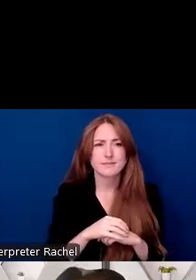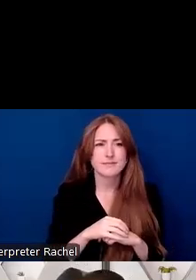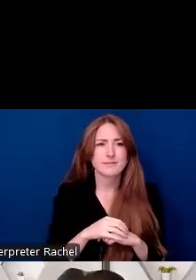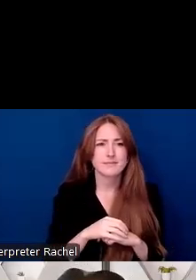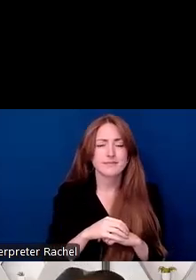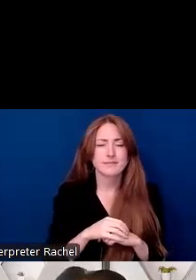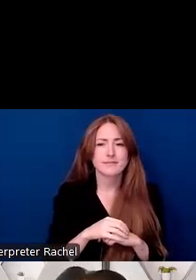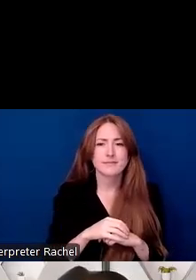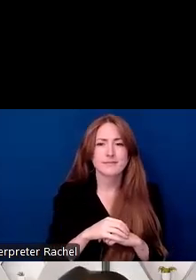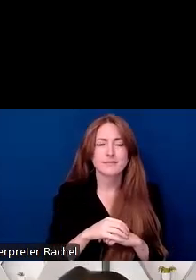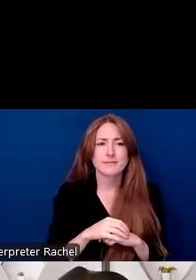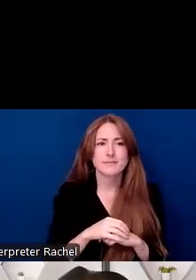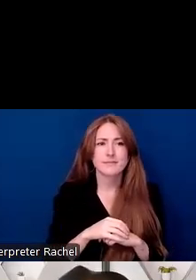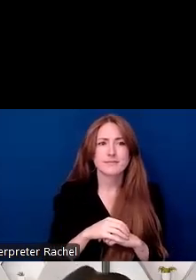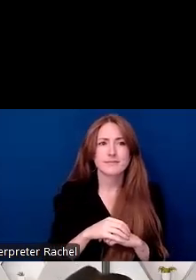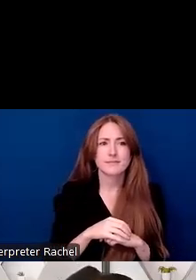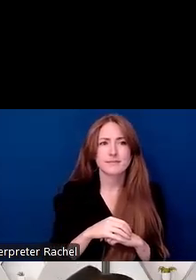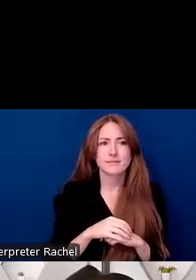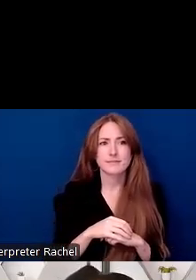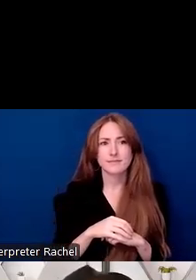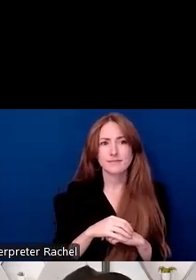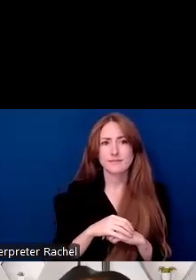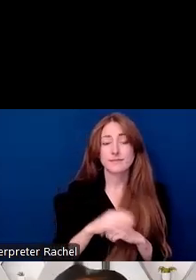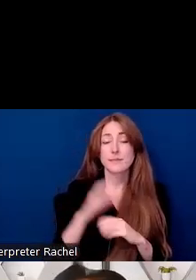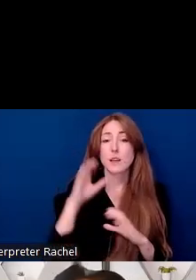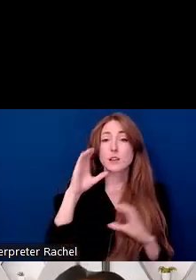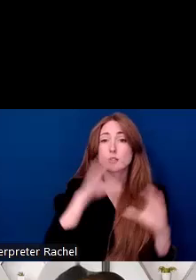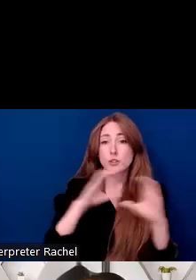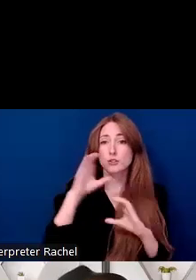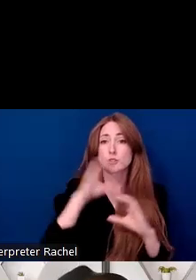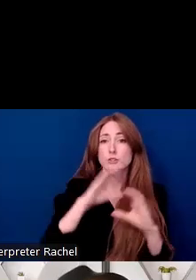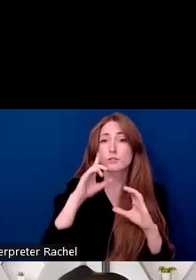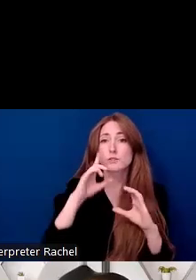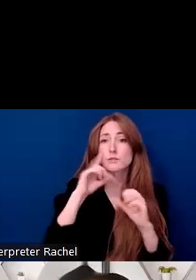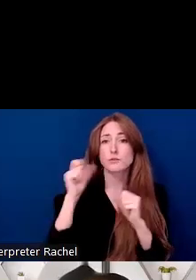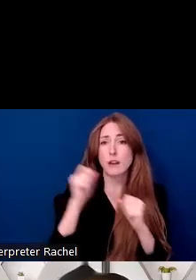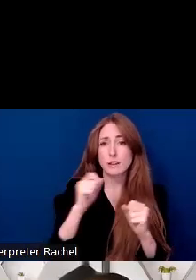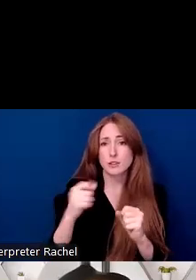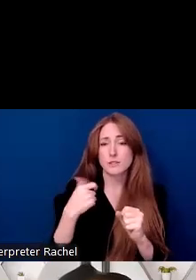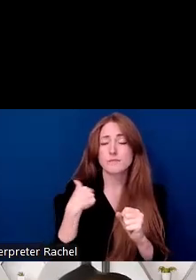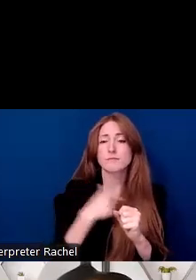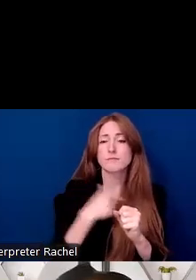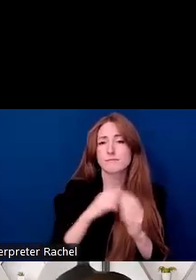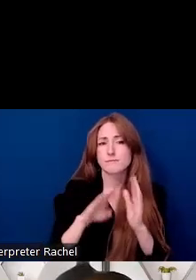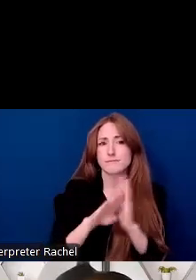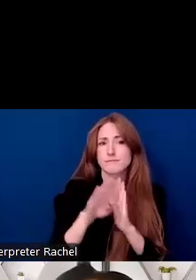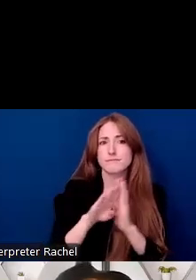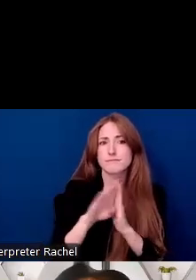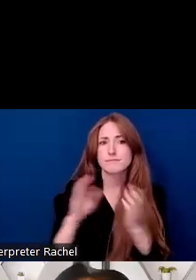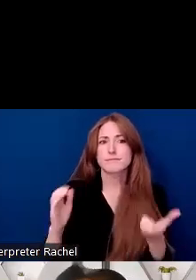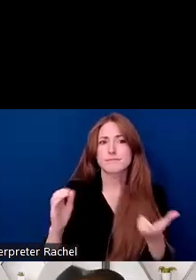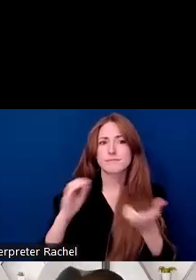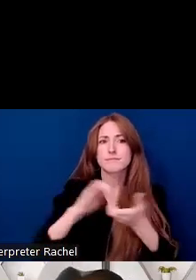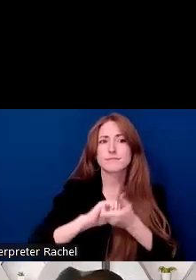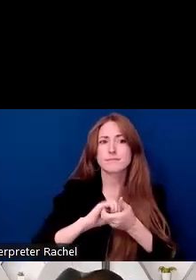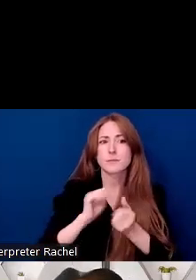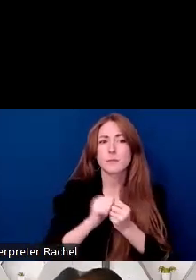a search strategy was developed in a collaboration with health science librarian to ensure that we